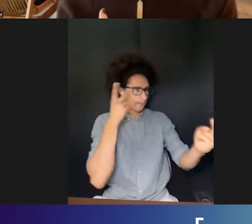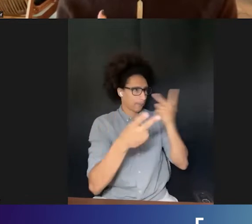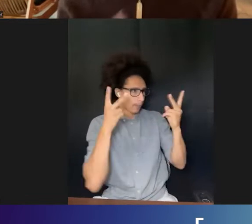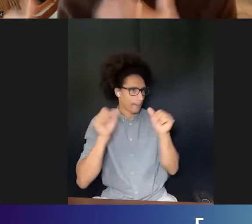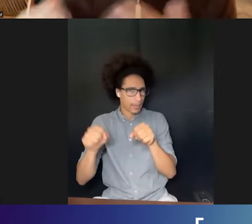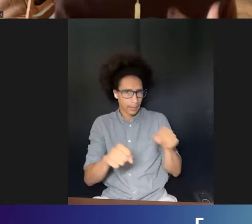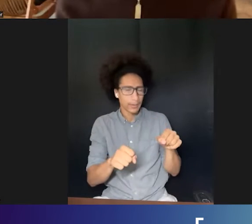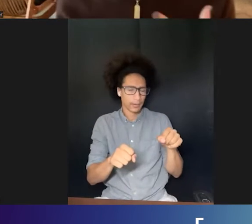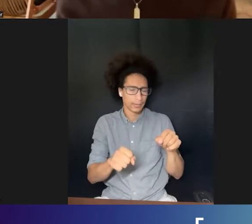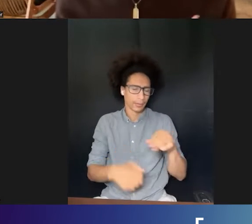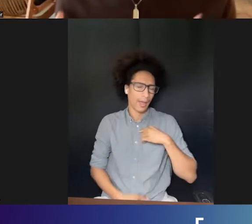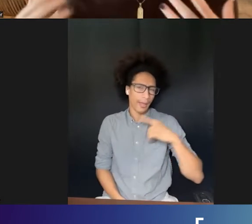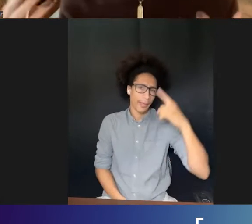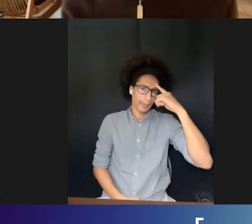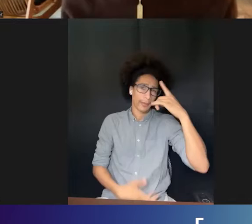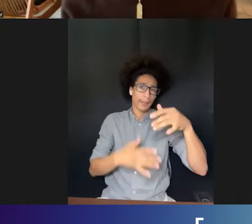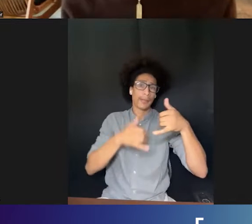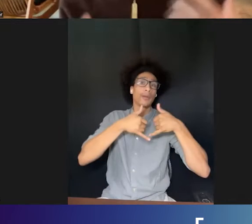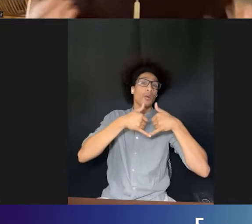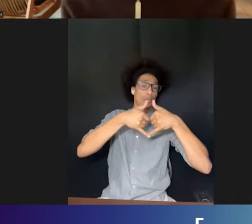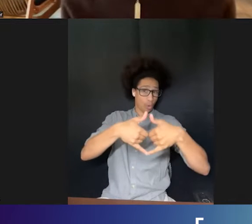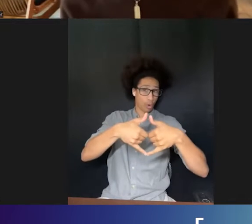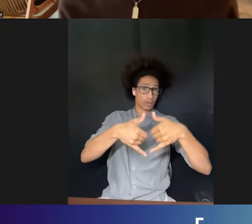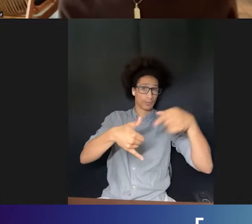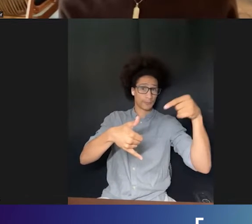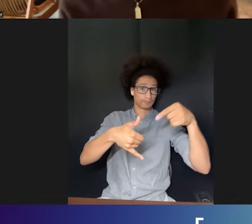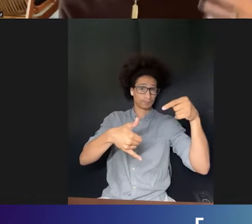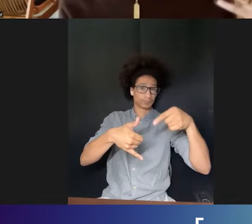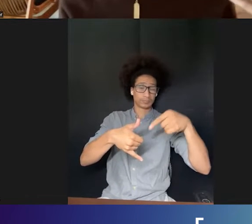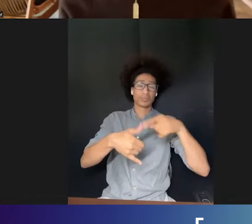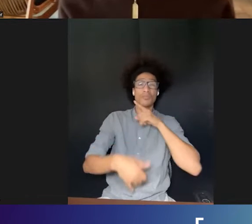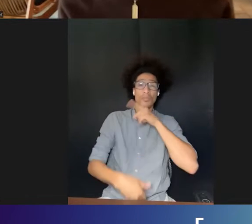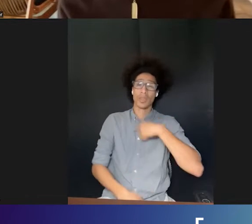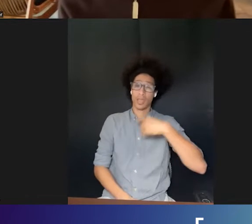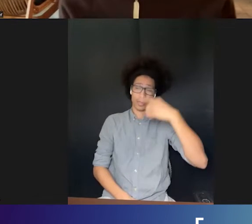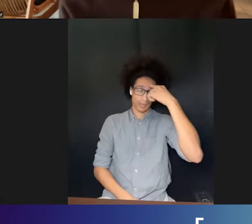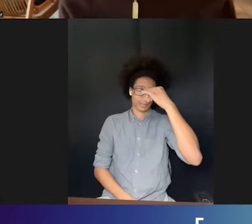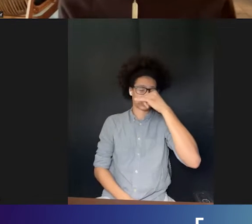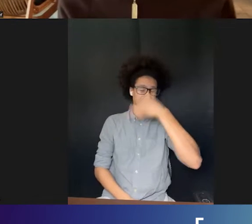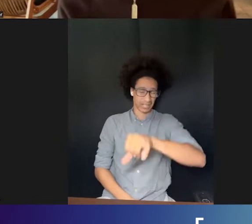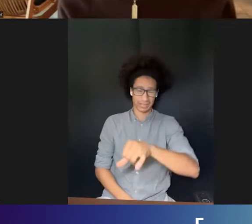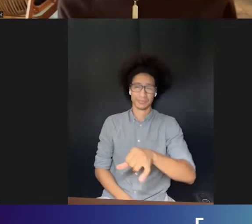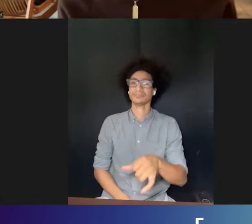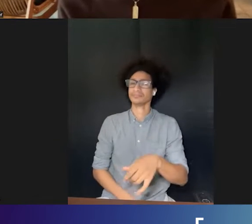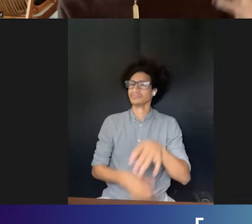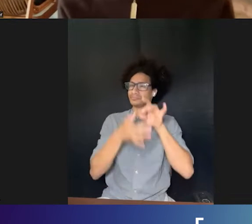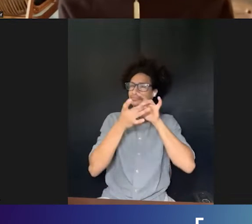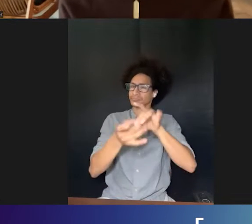I think like the awards conversation is, is very, very silly in a lot of ways and very political and very, you know, manager of it.